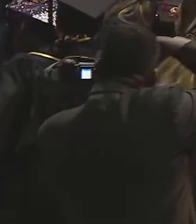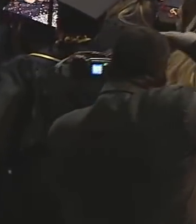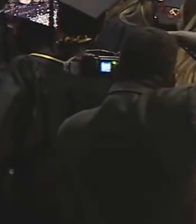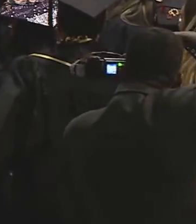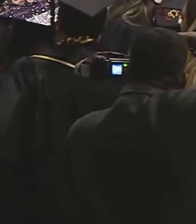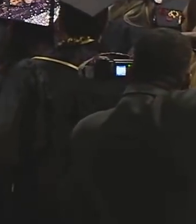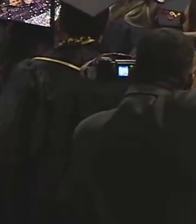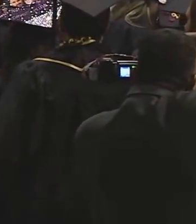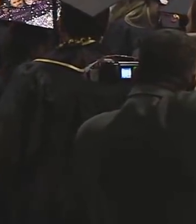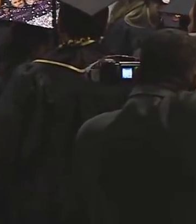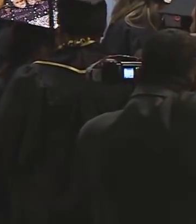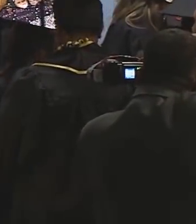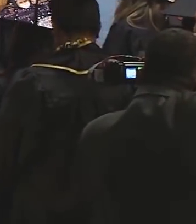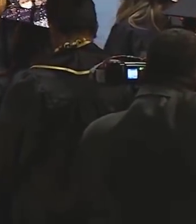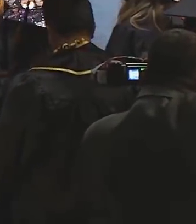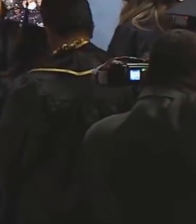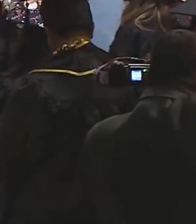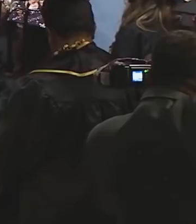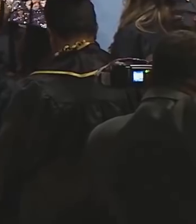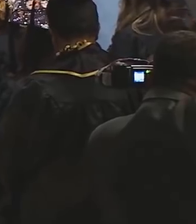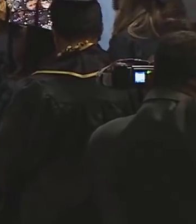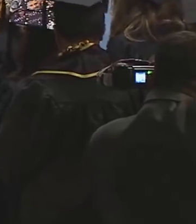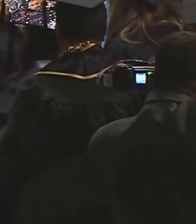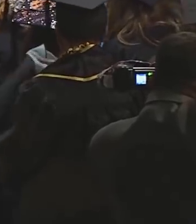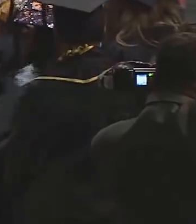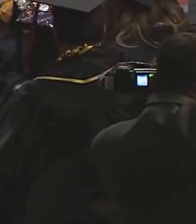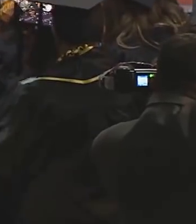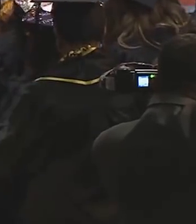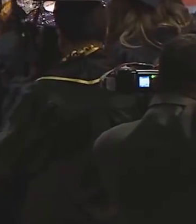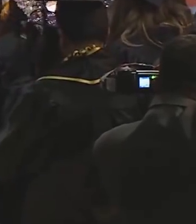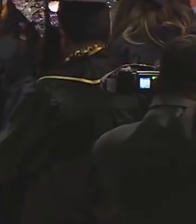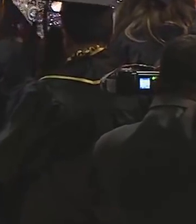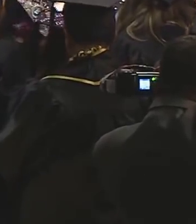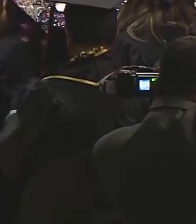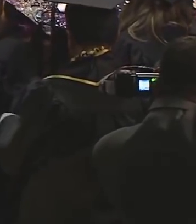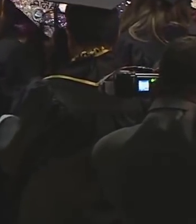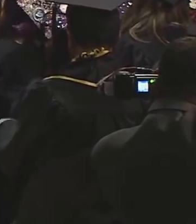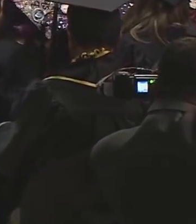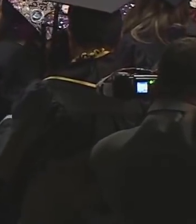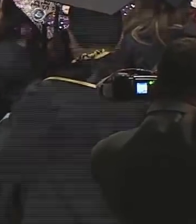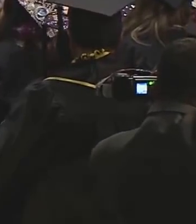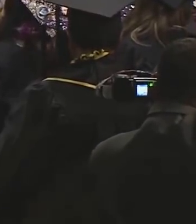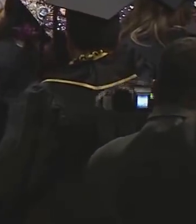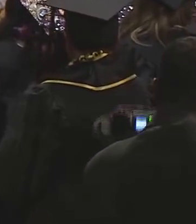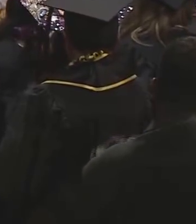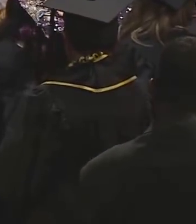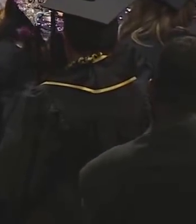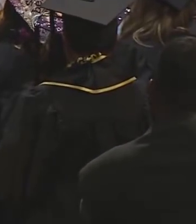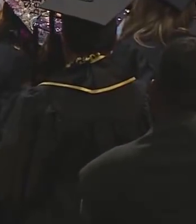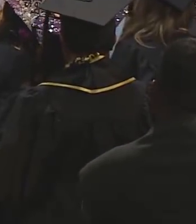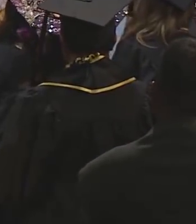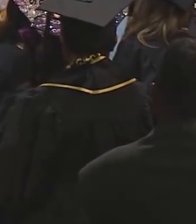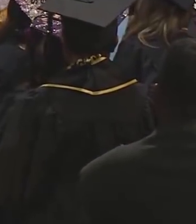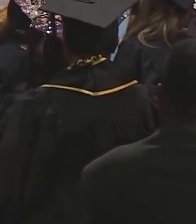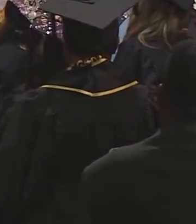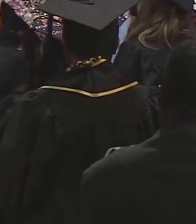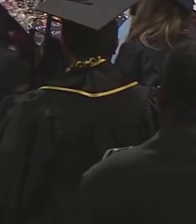LADIES AND GENTLEMEN, PLEASE REMAIN STANDING AND WELCOME CAL STATE LA STUDENT ANA RANGEL WHO WILL SING THE NATIONAL ANTHEM ACCOMPANIED BY THE CAL STATE LA BRASS QUINTET.